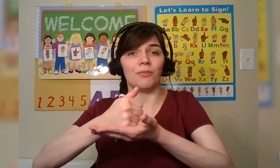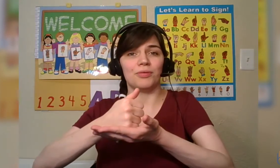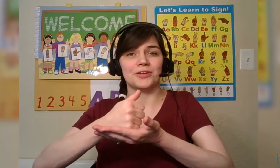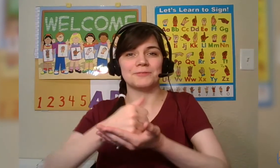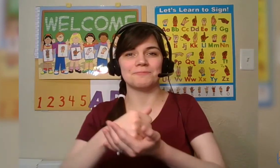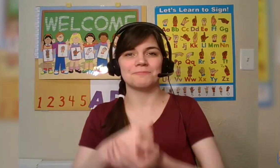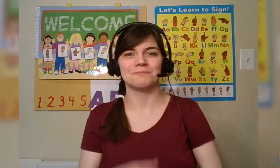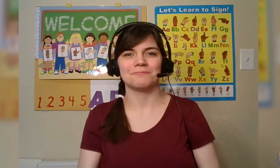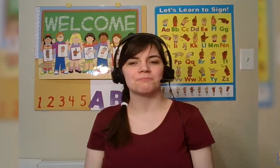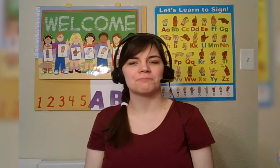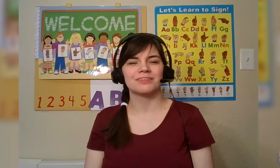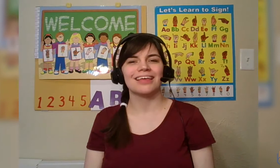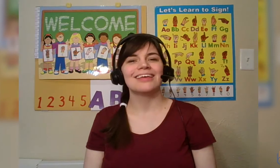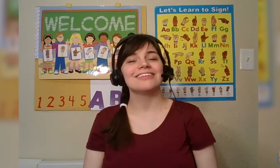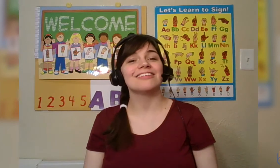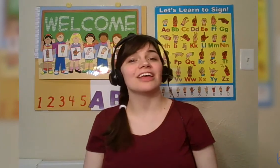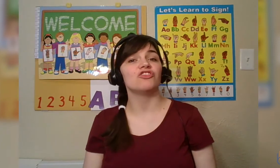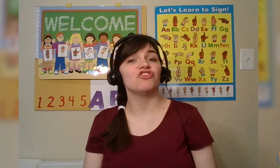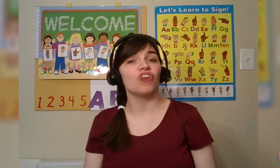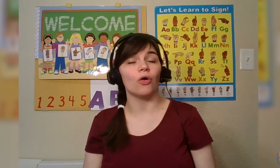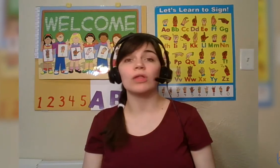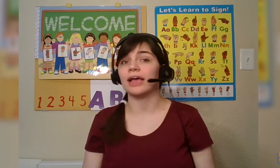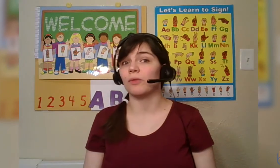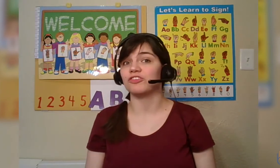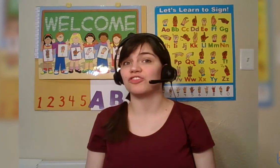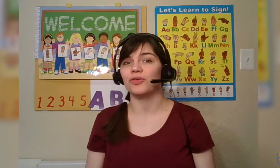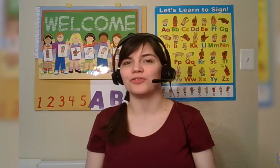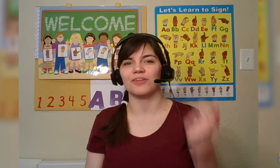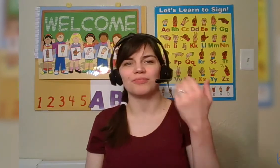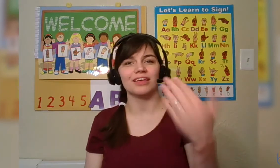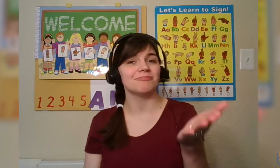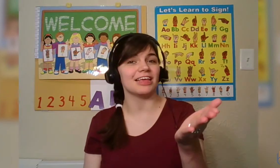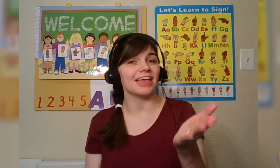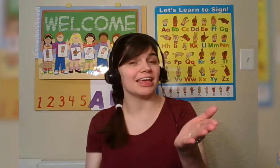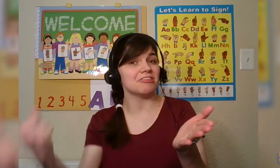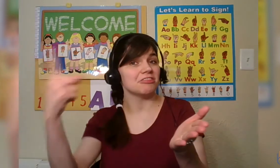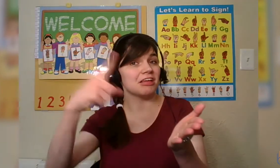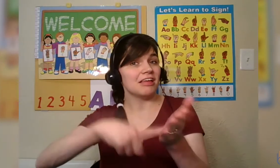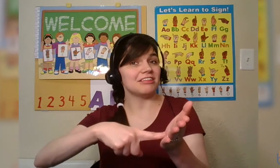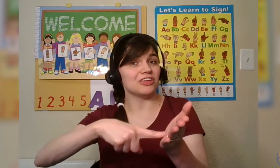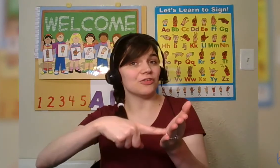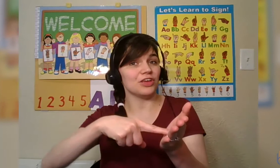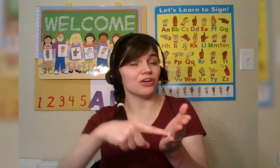To sign, "show," like, "I want to show you something," take a hand-- take your finger